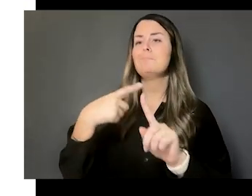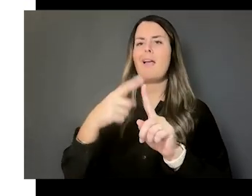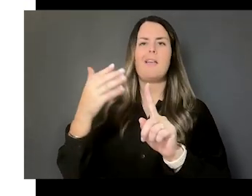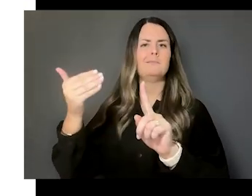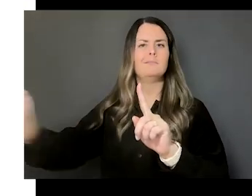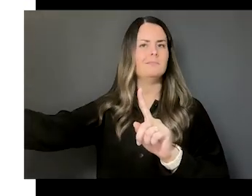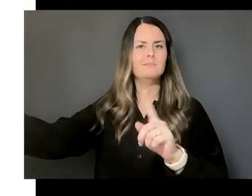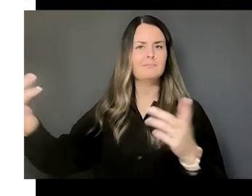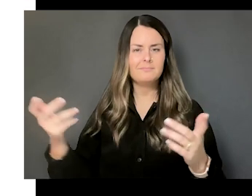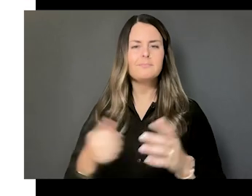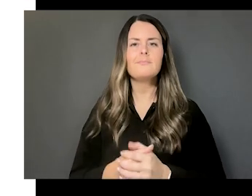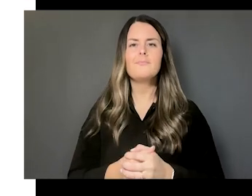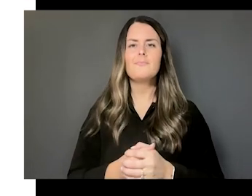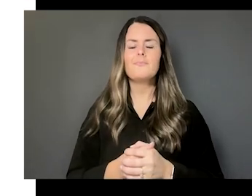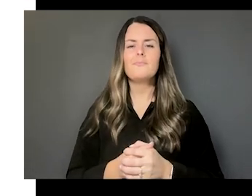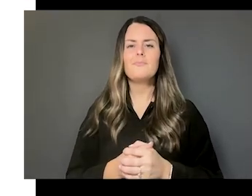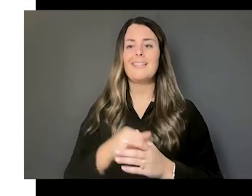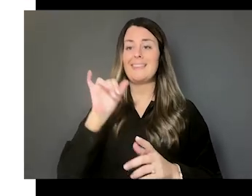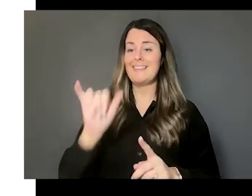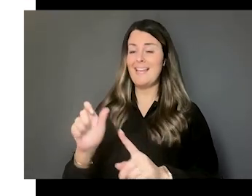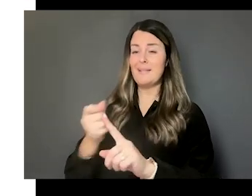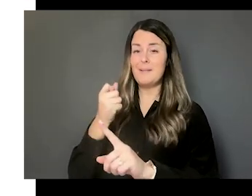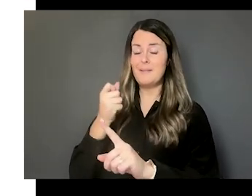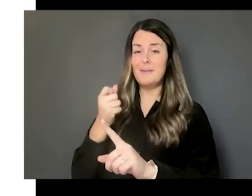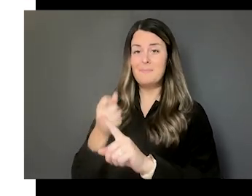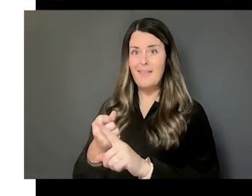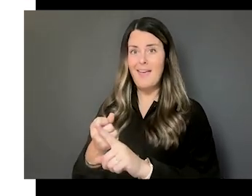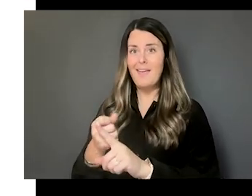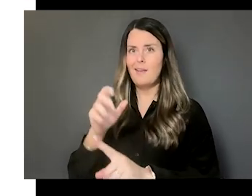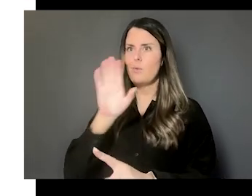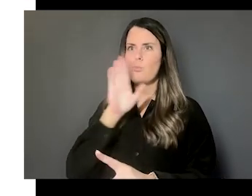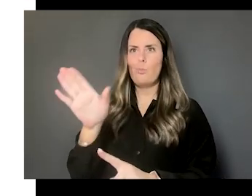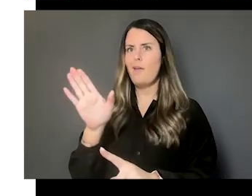“Ignite a Passion” -- is exactly how we feel in the math classes in our math department.